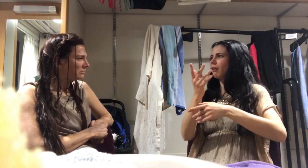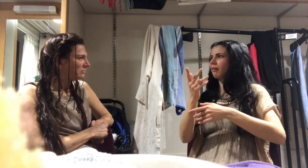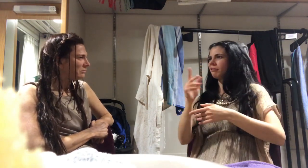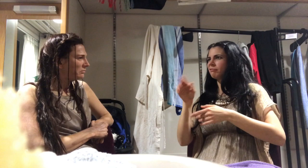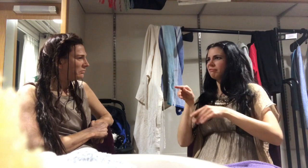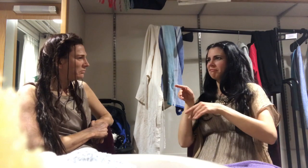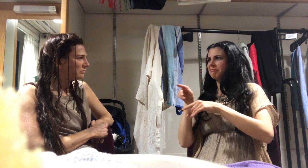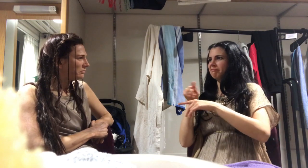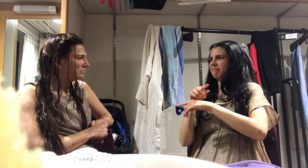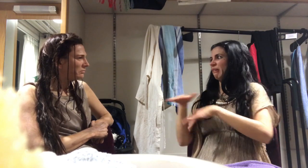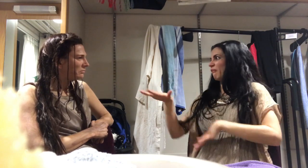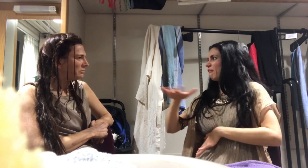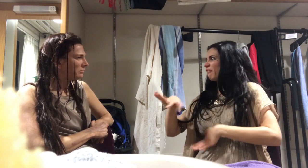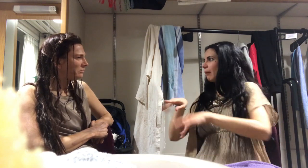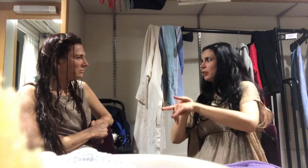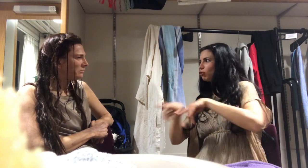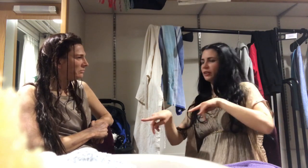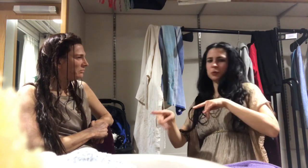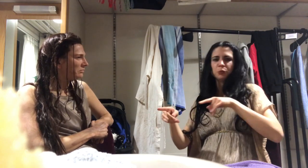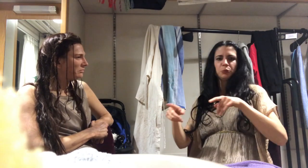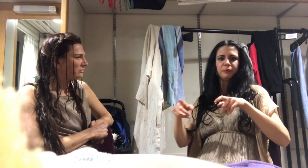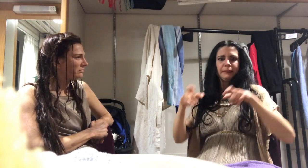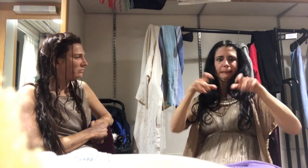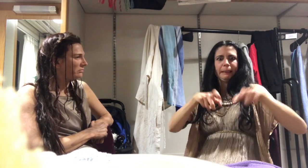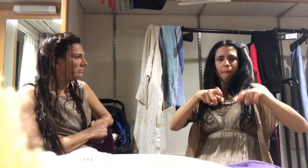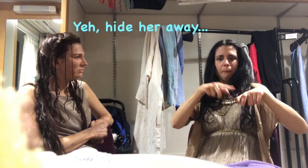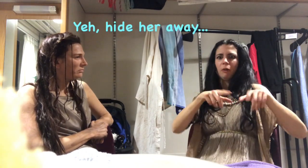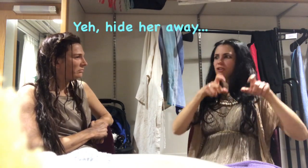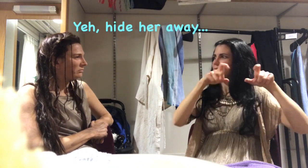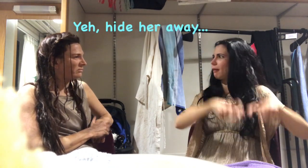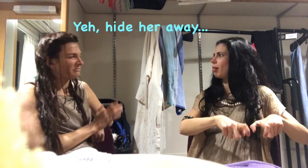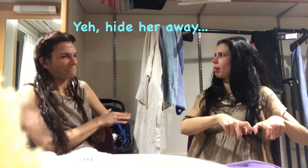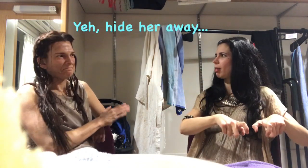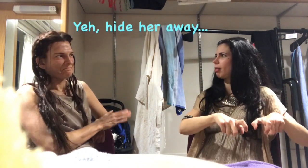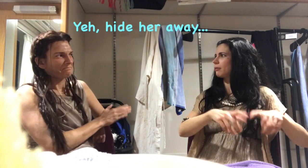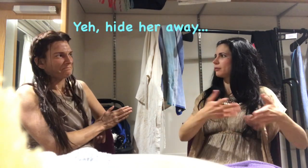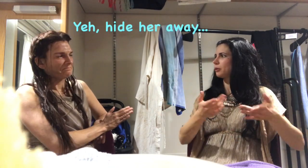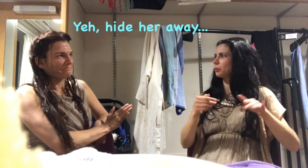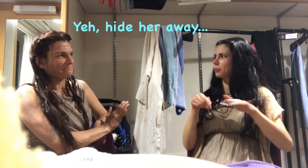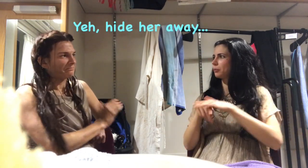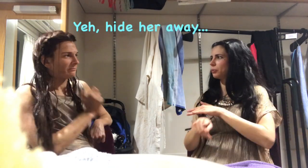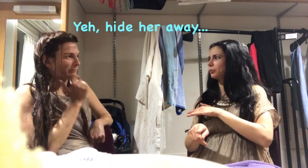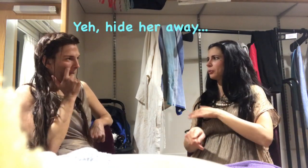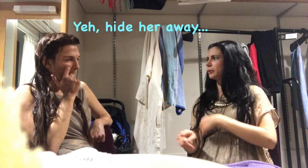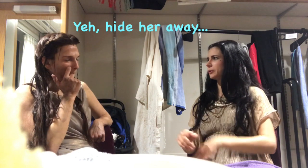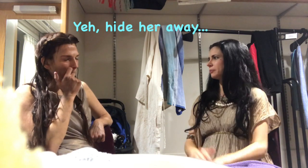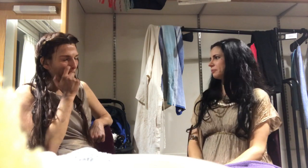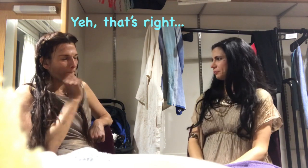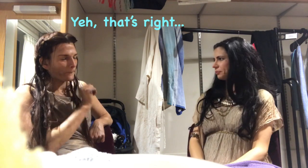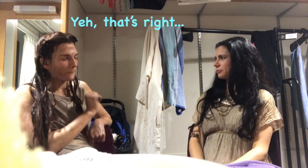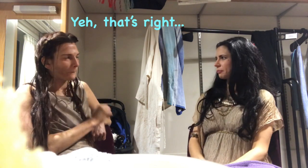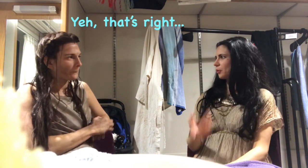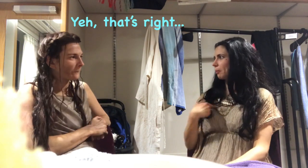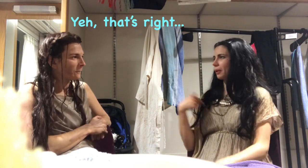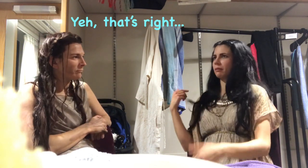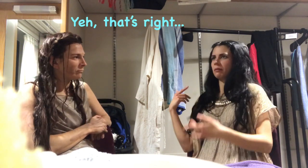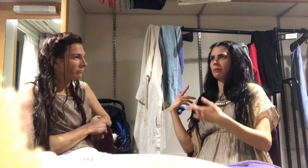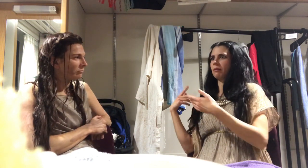and the family try to keep her in one place so she doesn't escape.